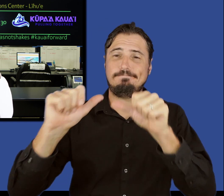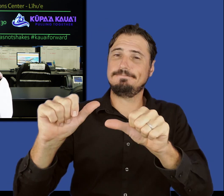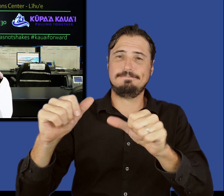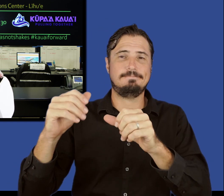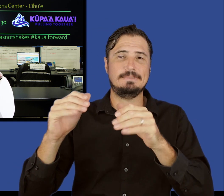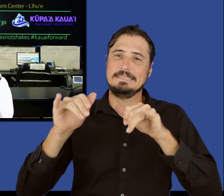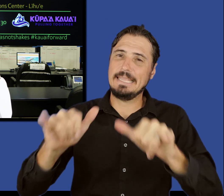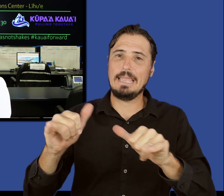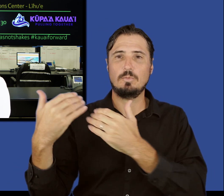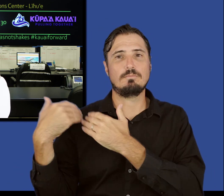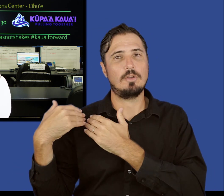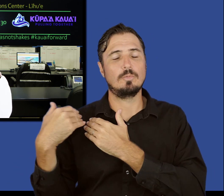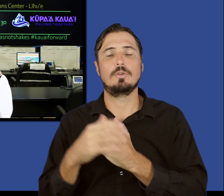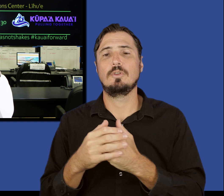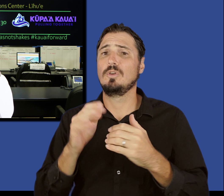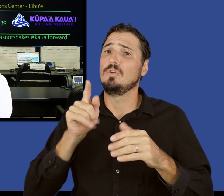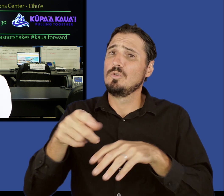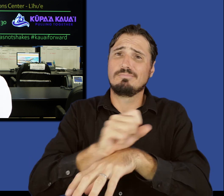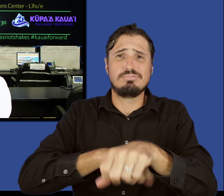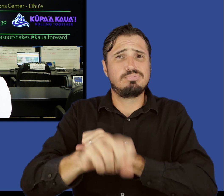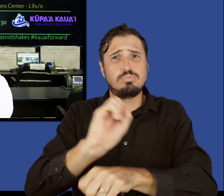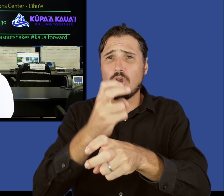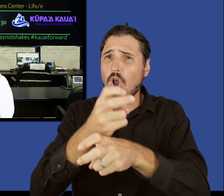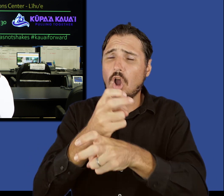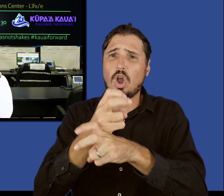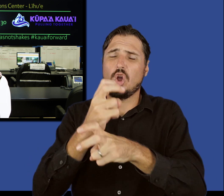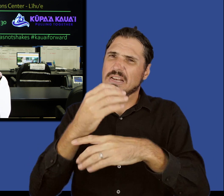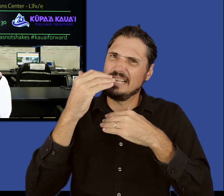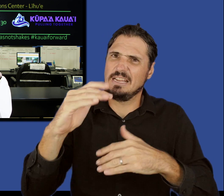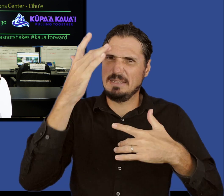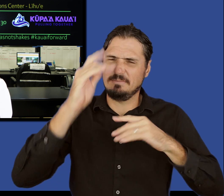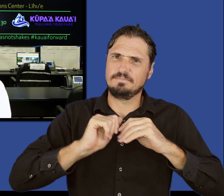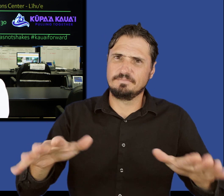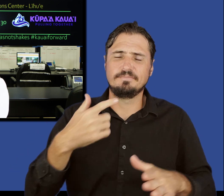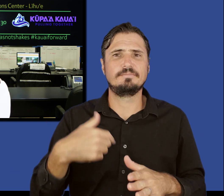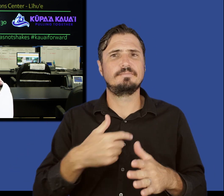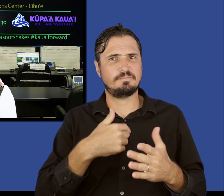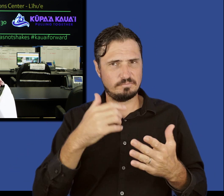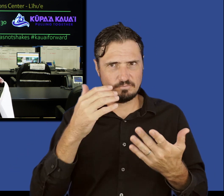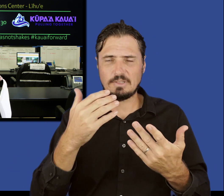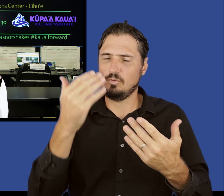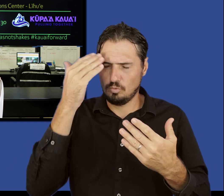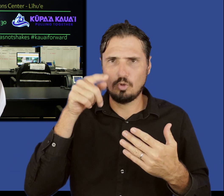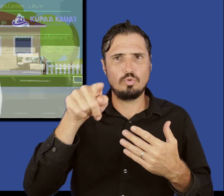We thank you for understanding the role you play in mitigating the spread of COVID-19 on our island….please continue to….